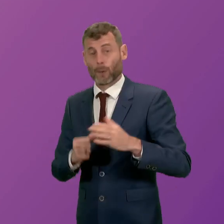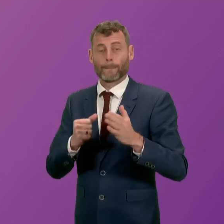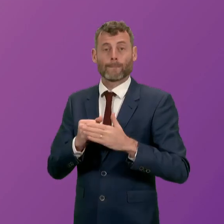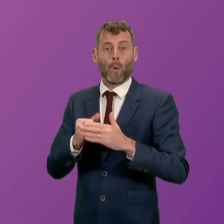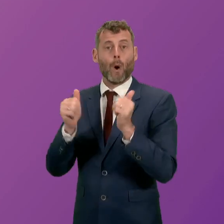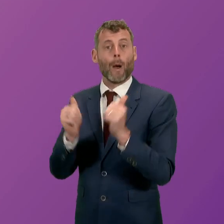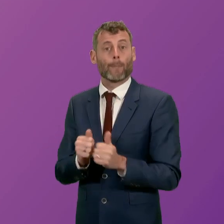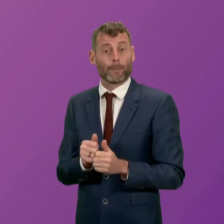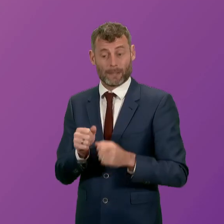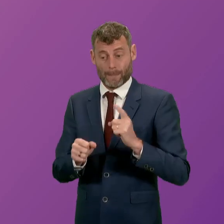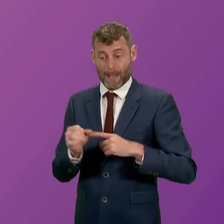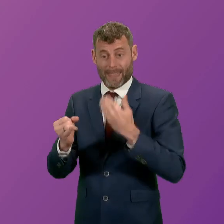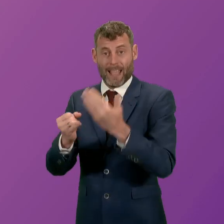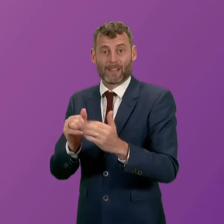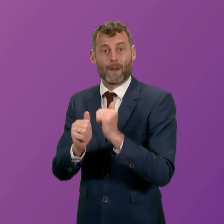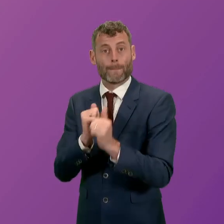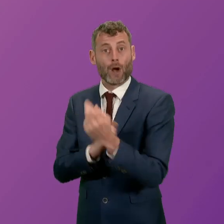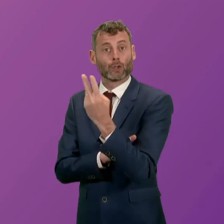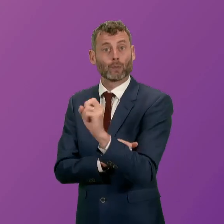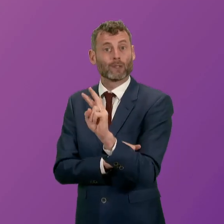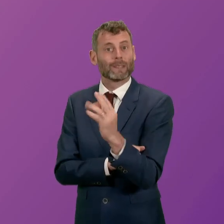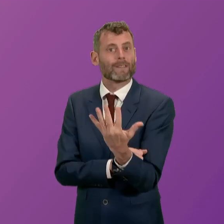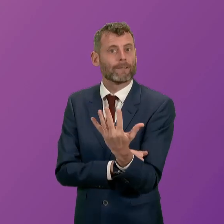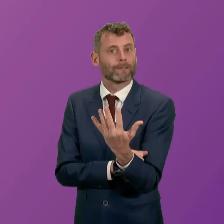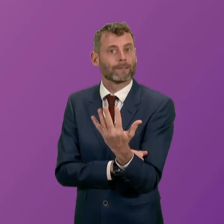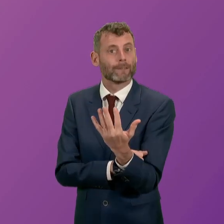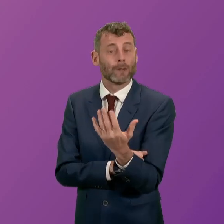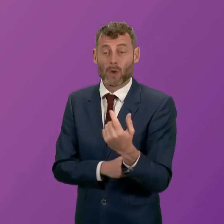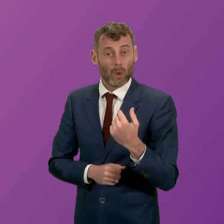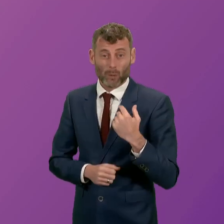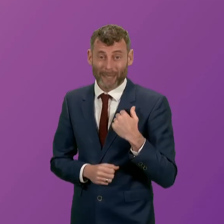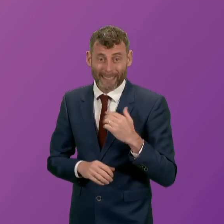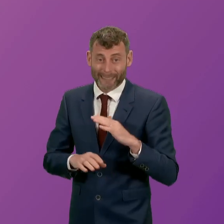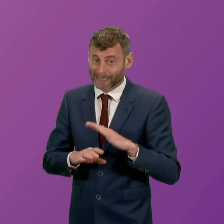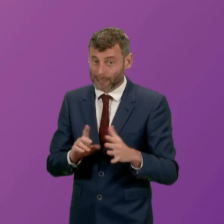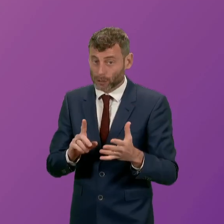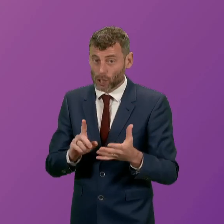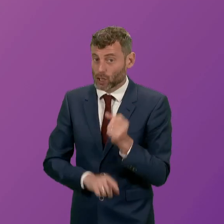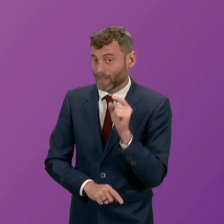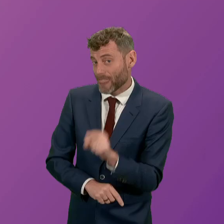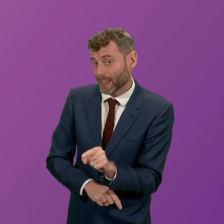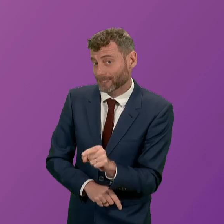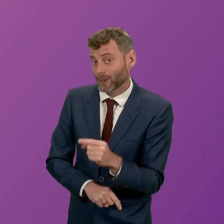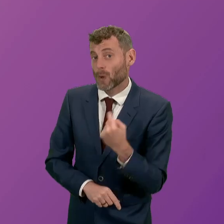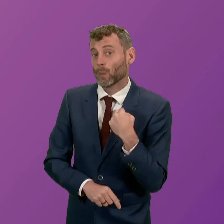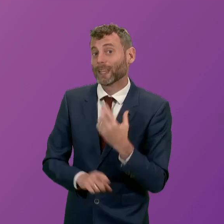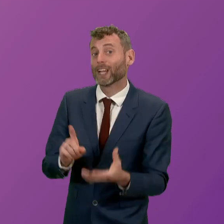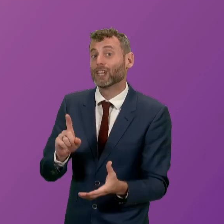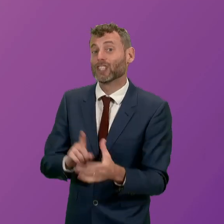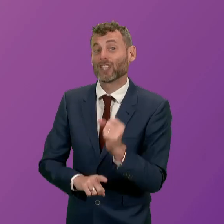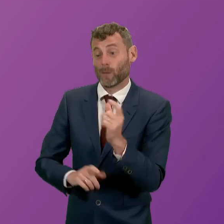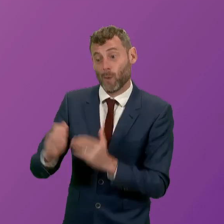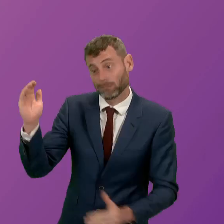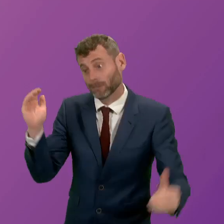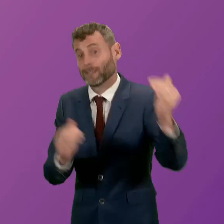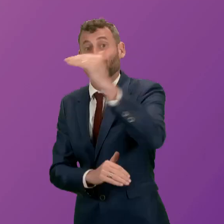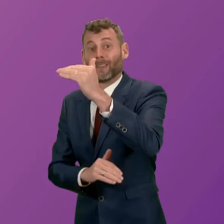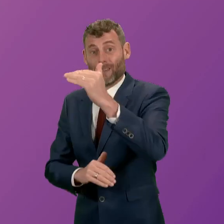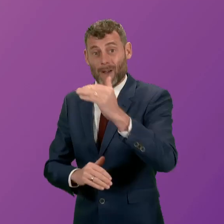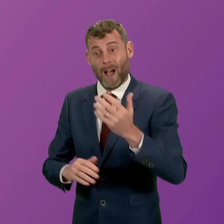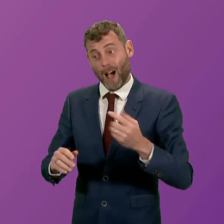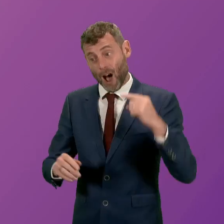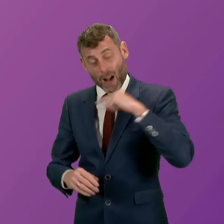by the end of March 2025. We did not do that. In fact, we delivered 105,500 extra appointments and